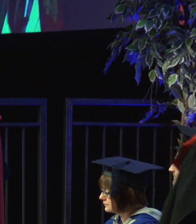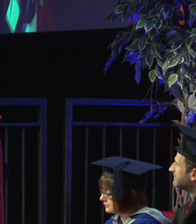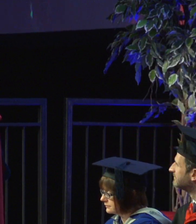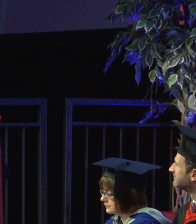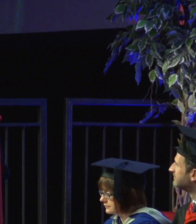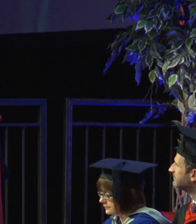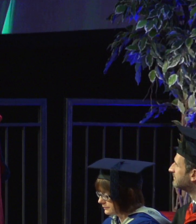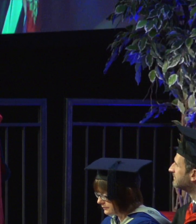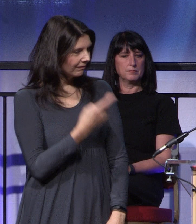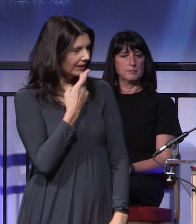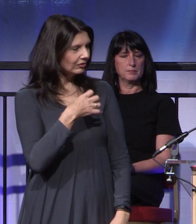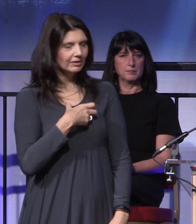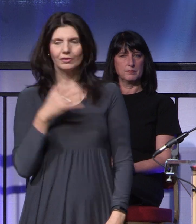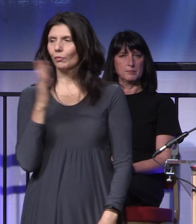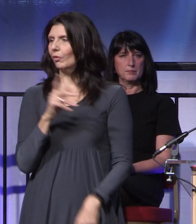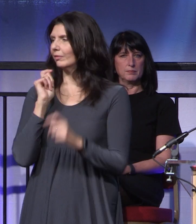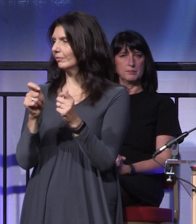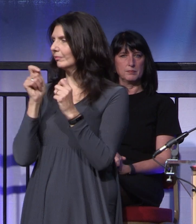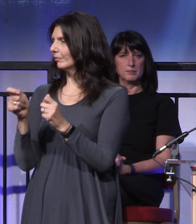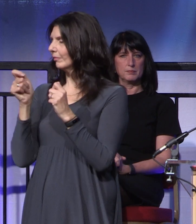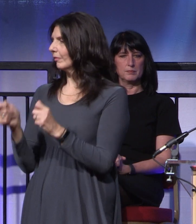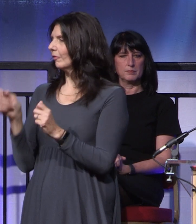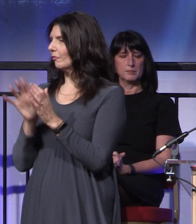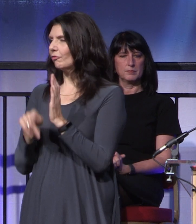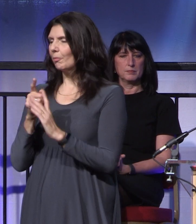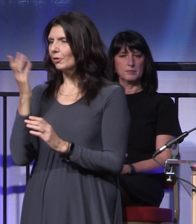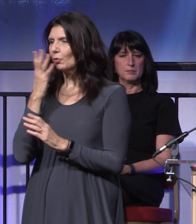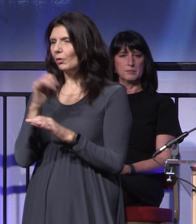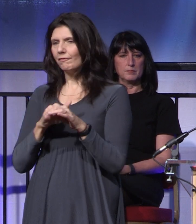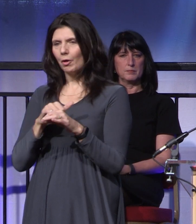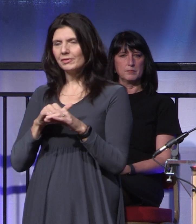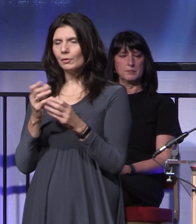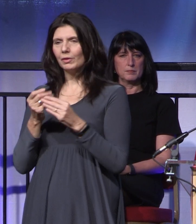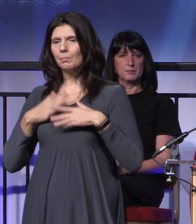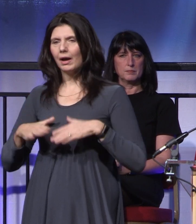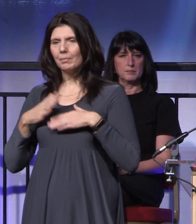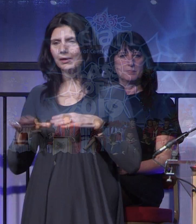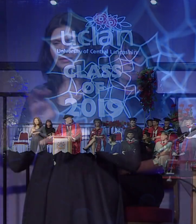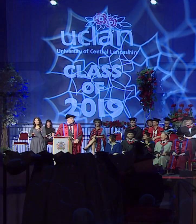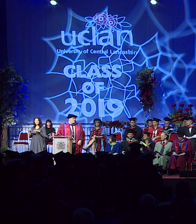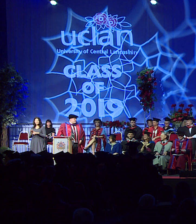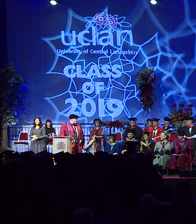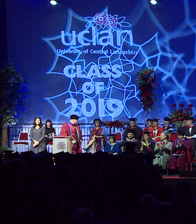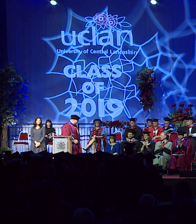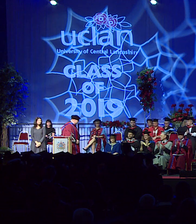vice-chancellor that concludes the presentation awards from the School of Pharmacy and Biomedical Sciences